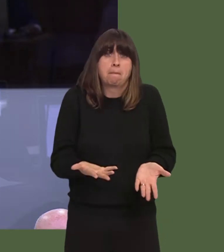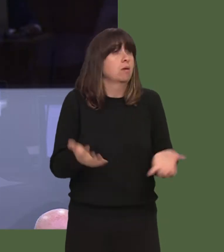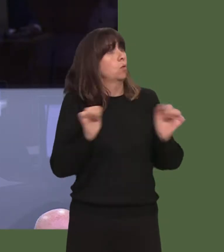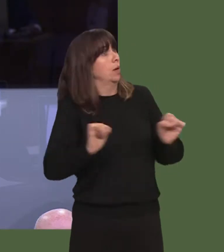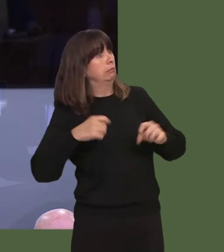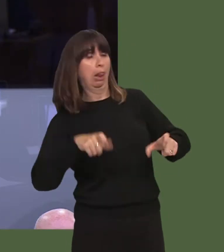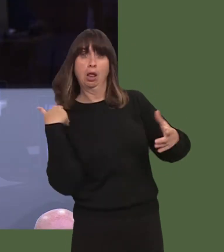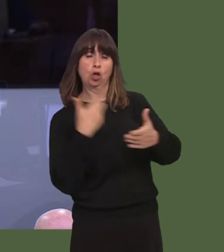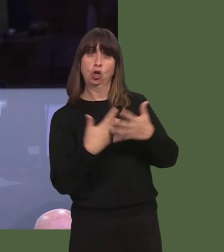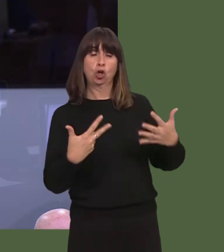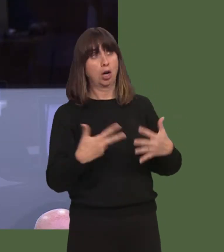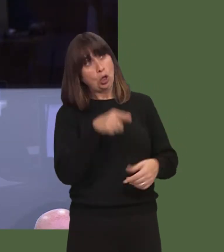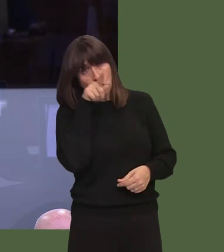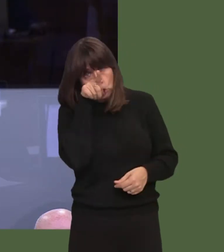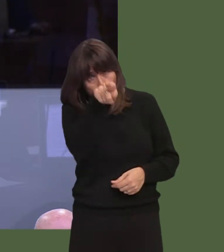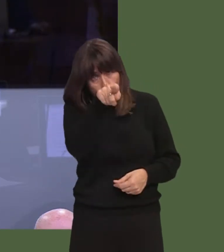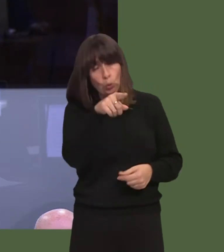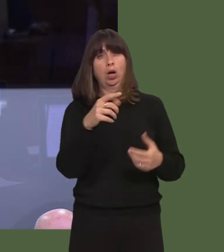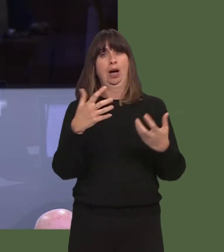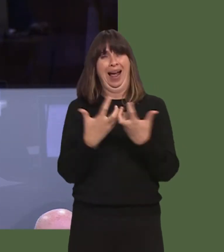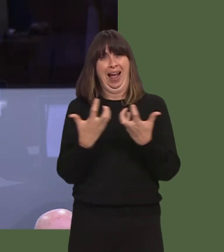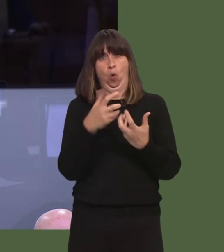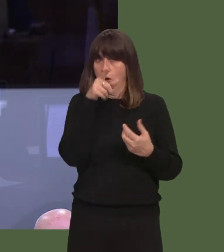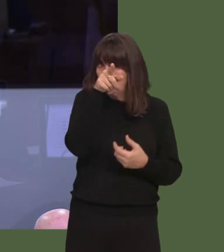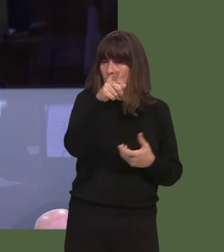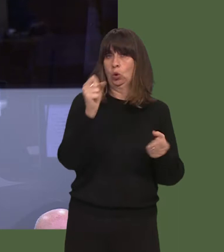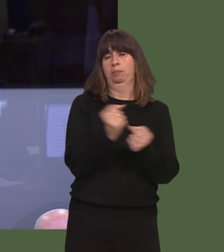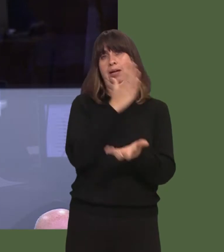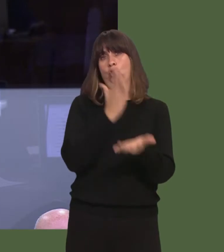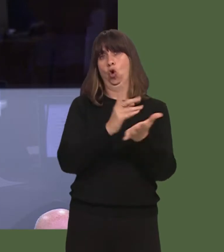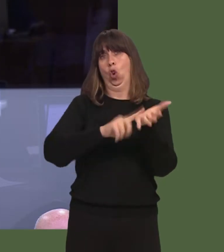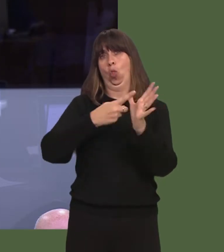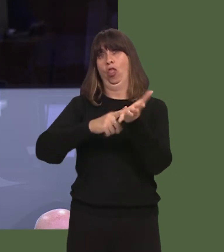First Minister, what steps are you taking to ensure that all local authorities are fulfilling